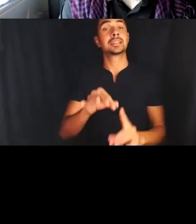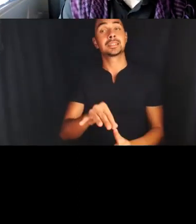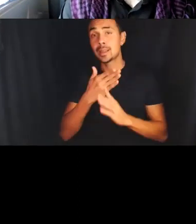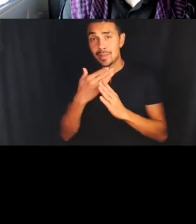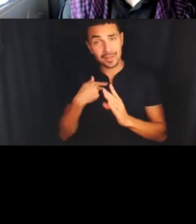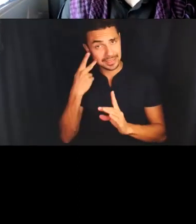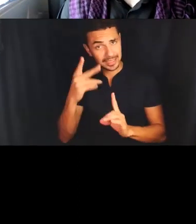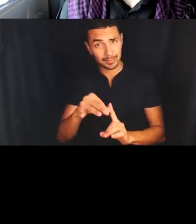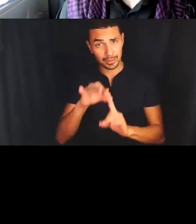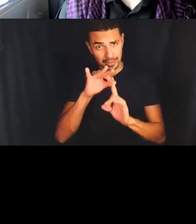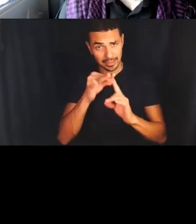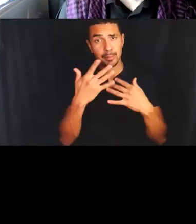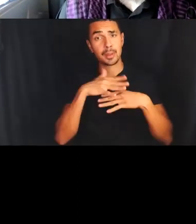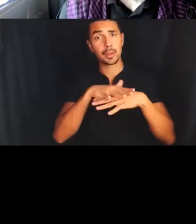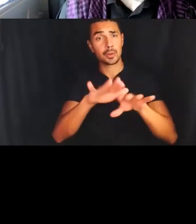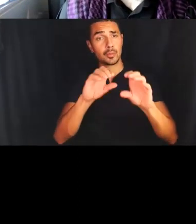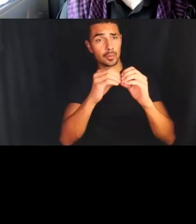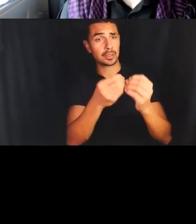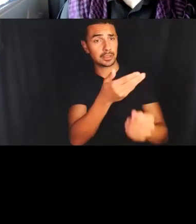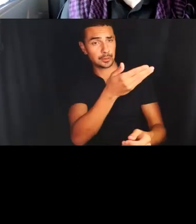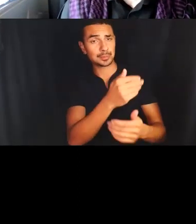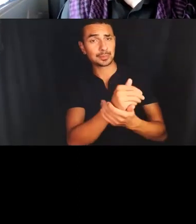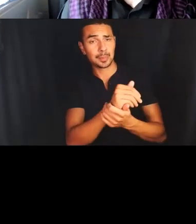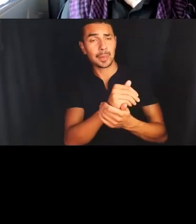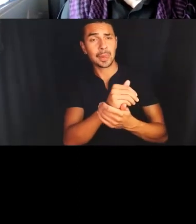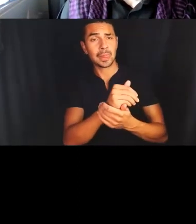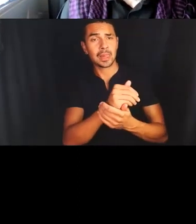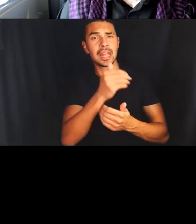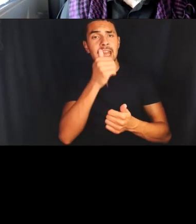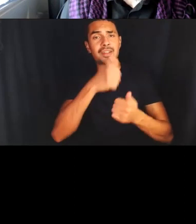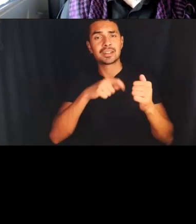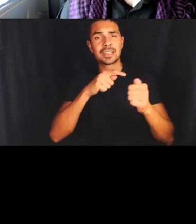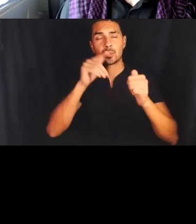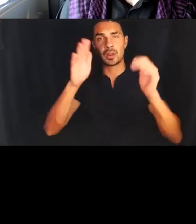when they want to funnel every survivor to somebody who shares that same identity,